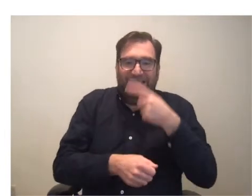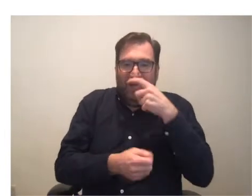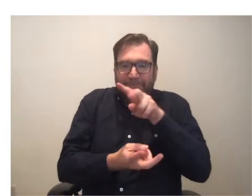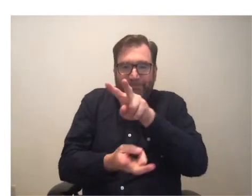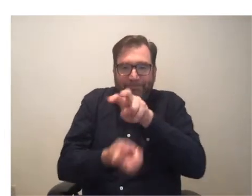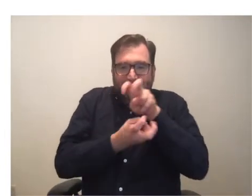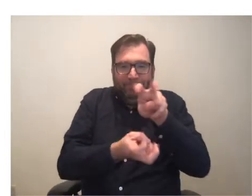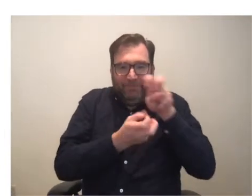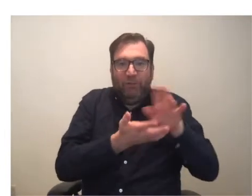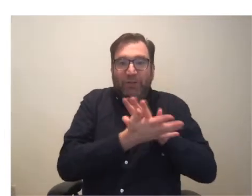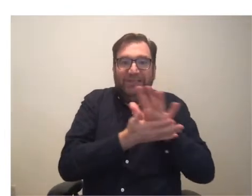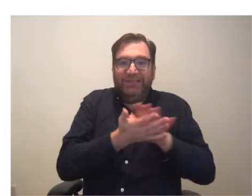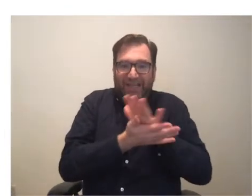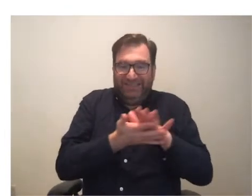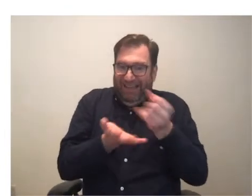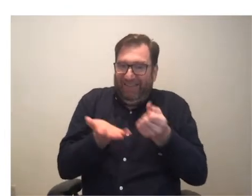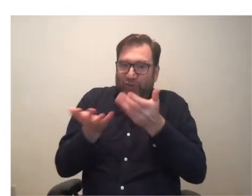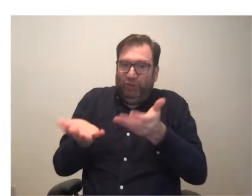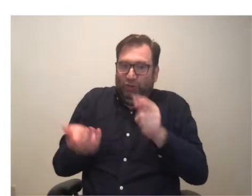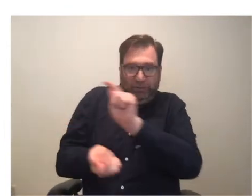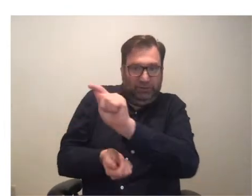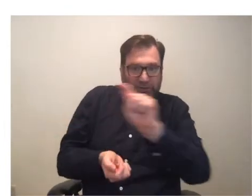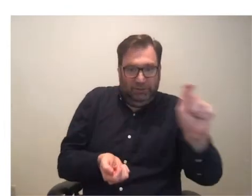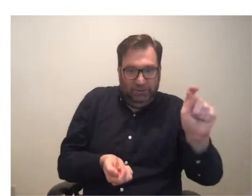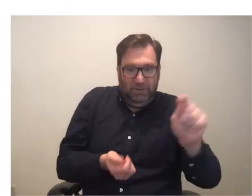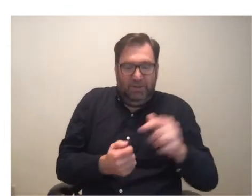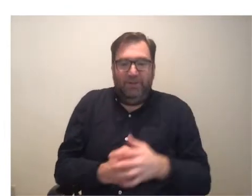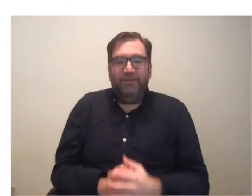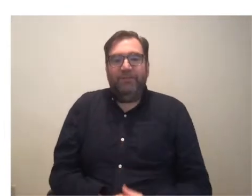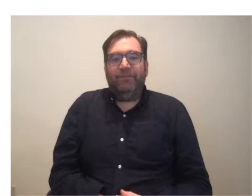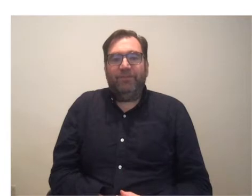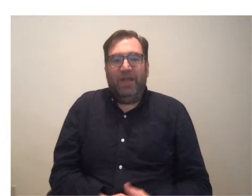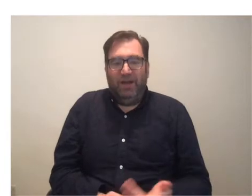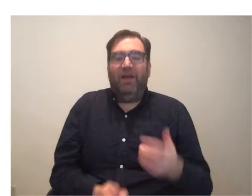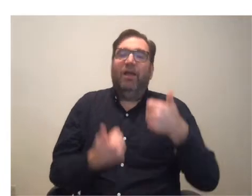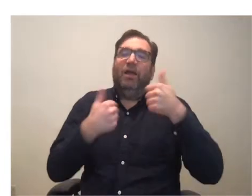from which we can extract candidates for signs that we expect to be present;